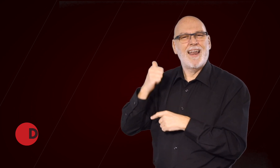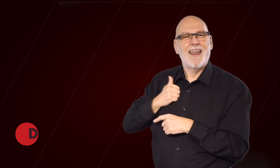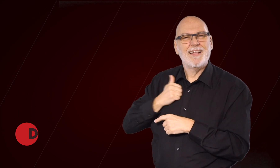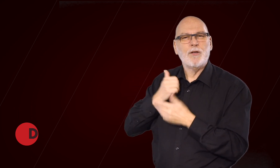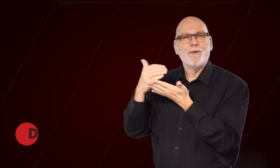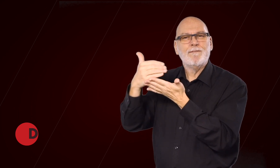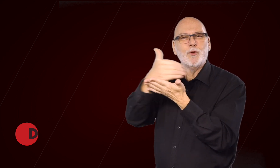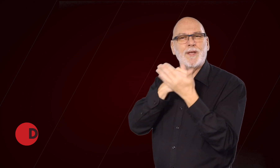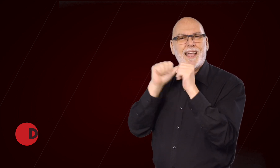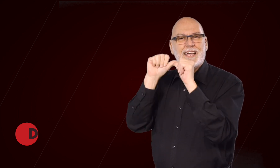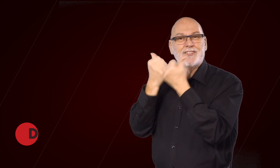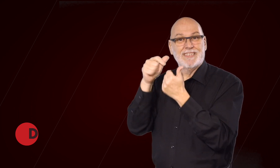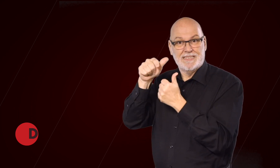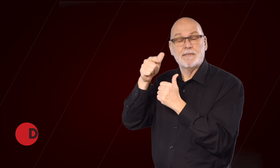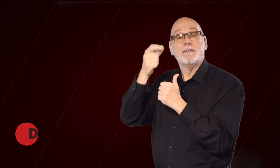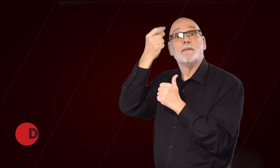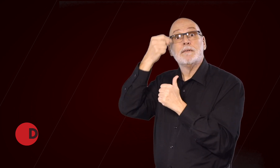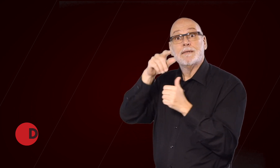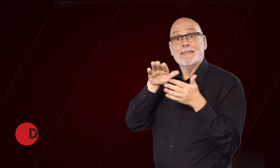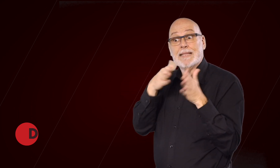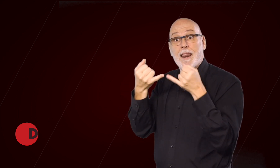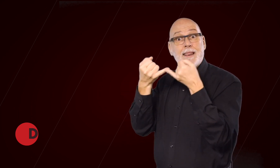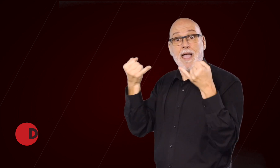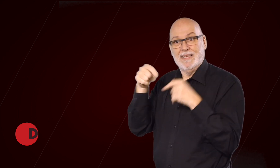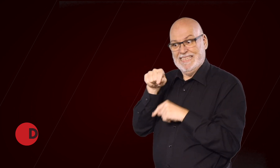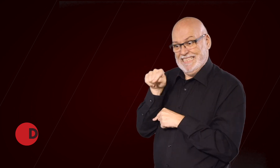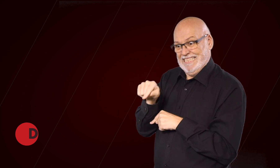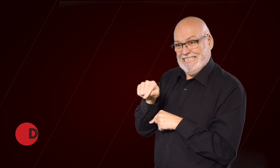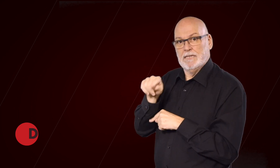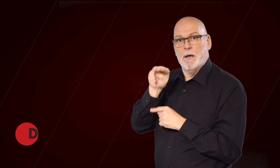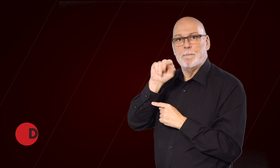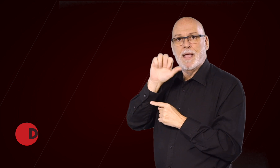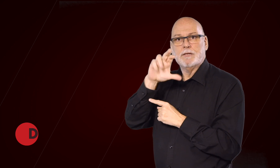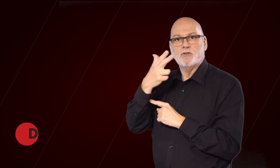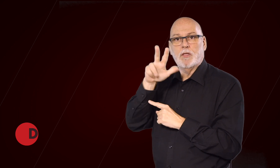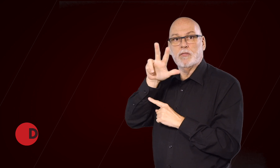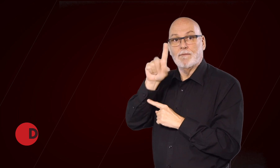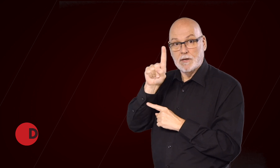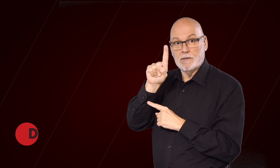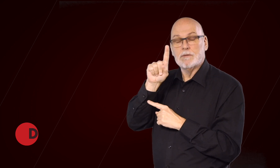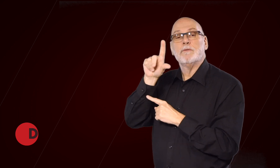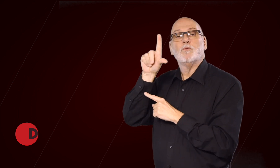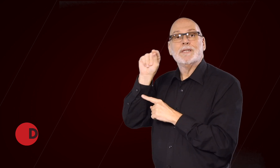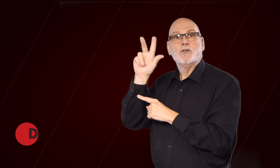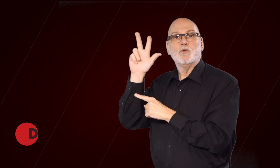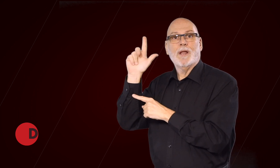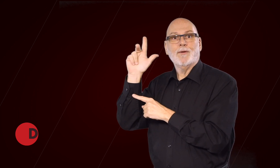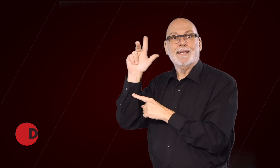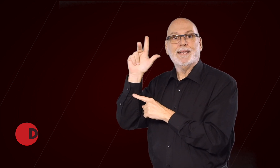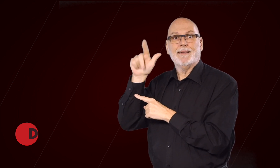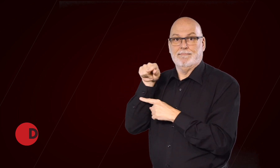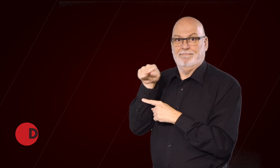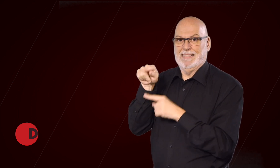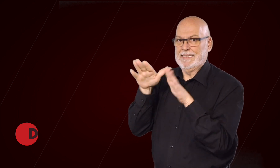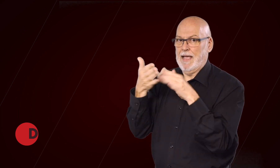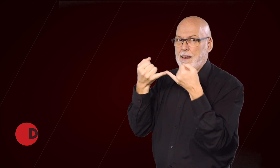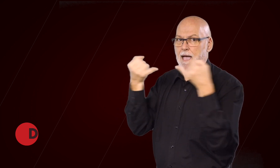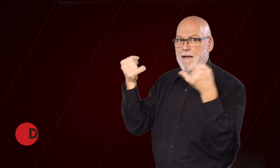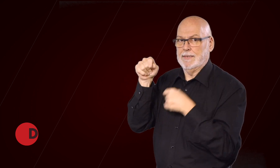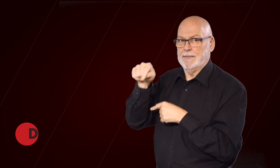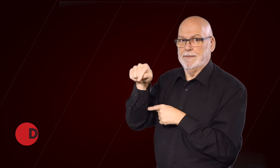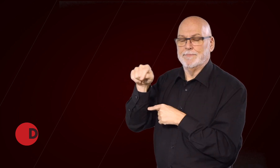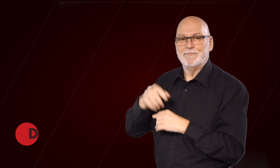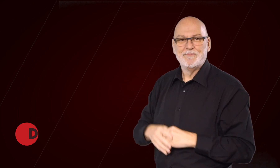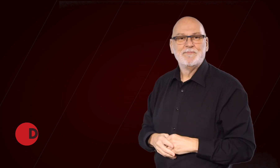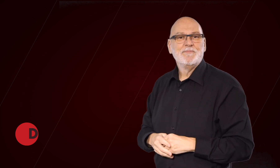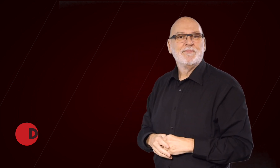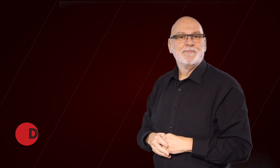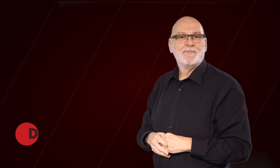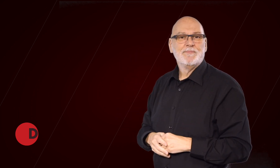Canada Housing Benefit through Canada Revenue Agency is March 31, 2023.